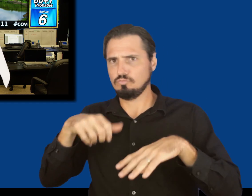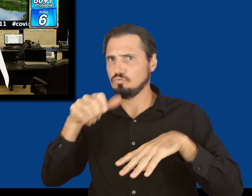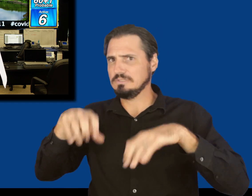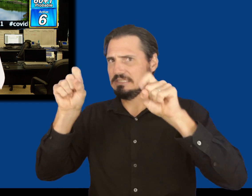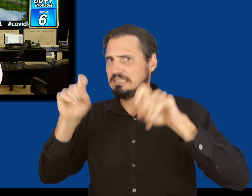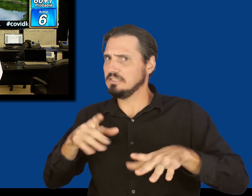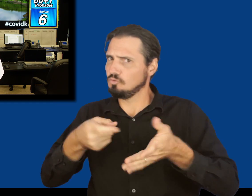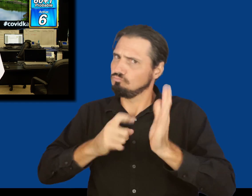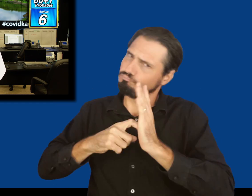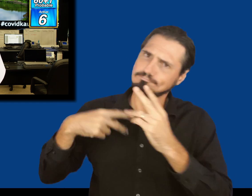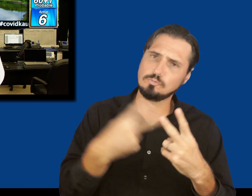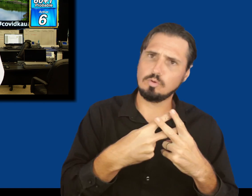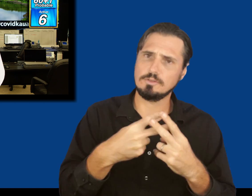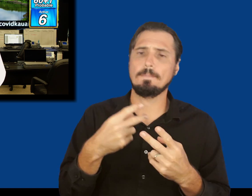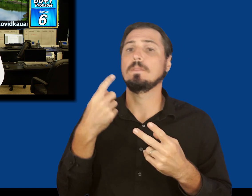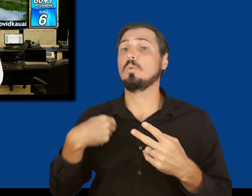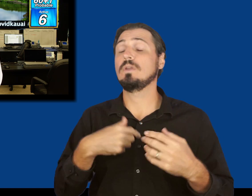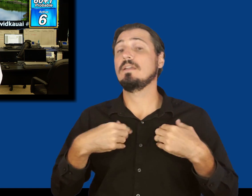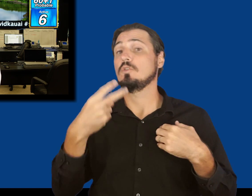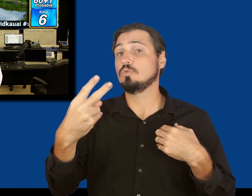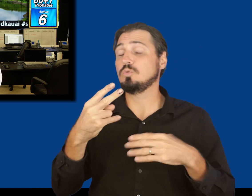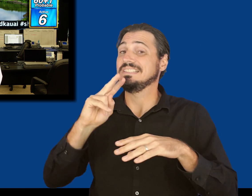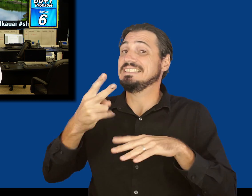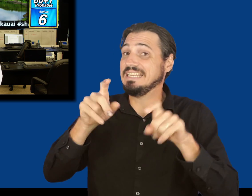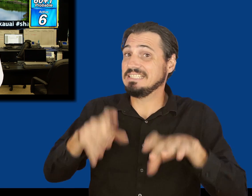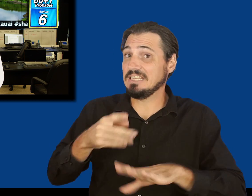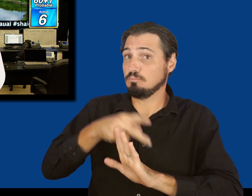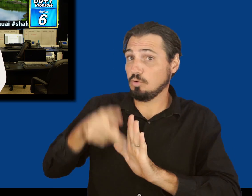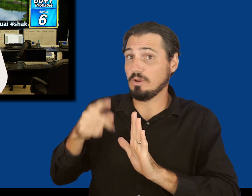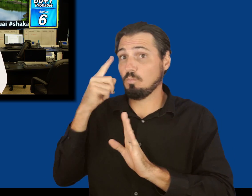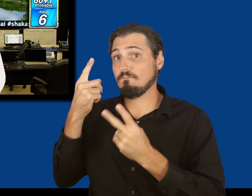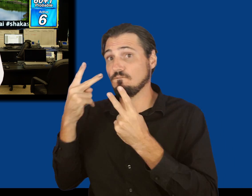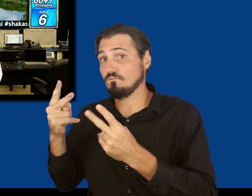One is for visitors and one is for residents for details locations and times,